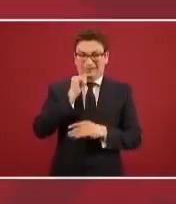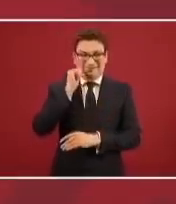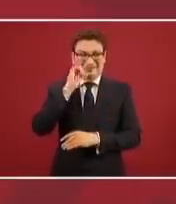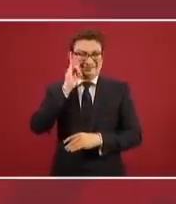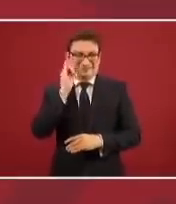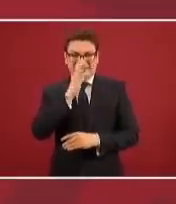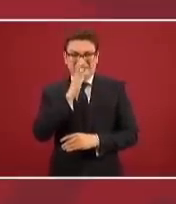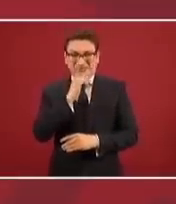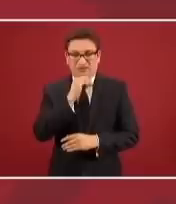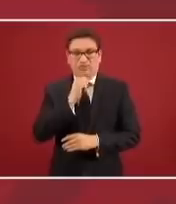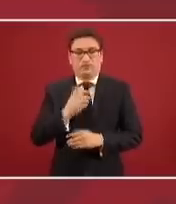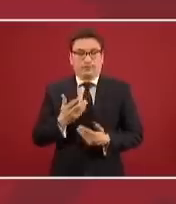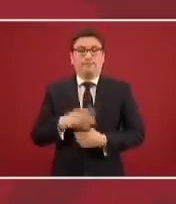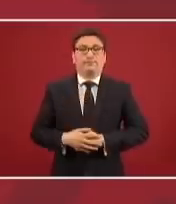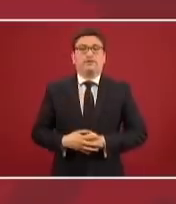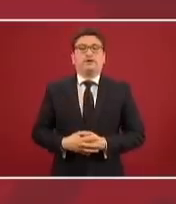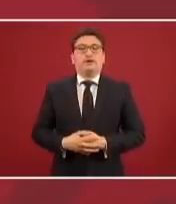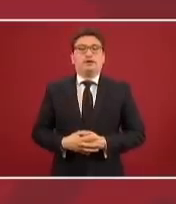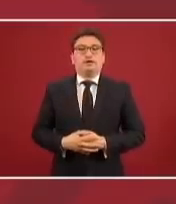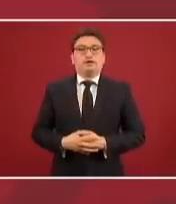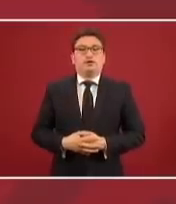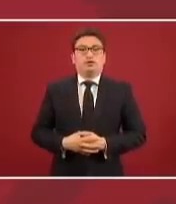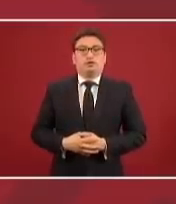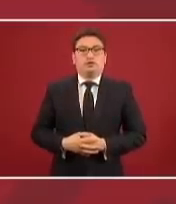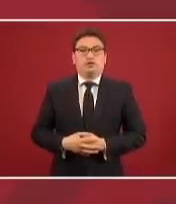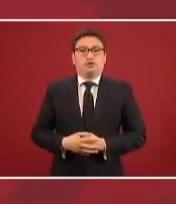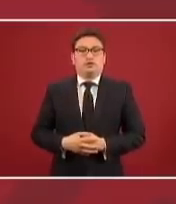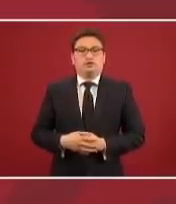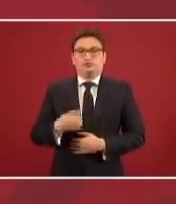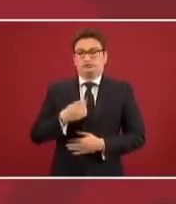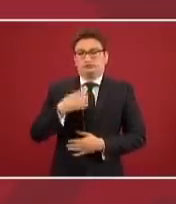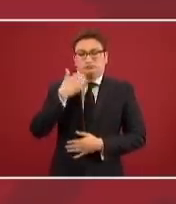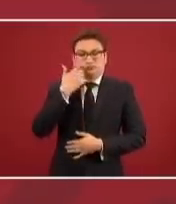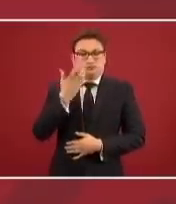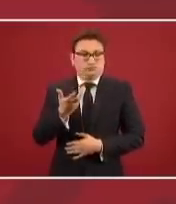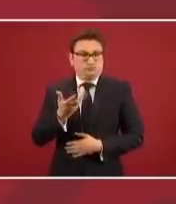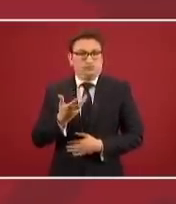like a shield which makes you be